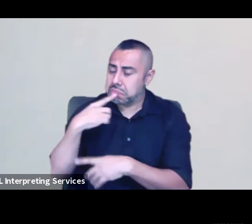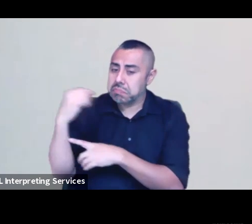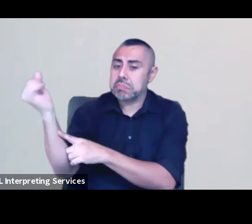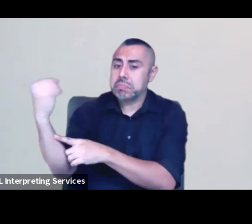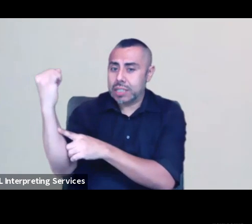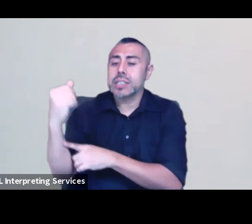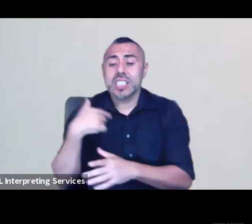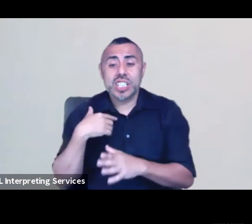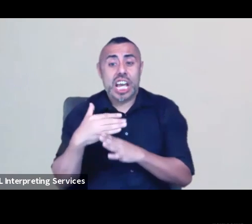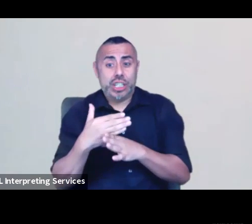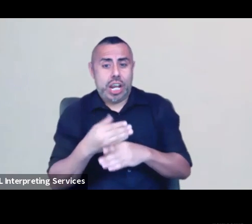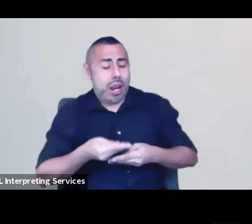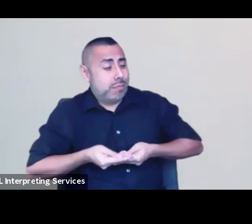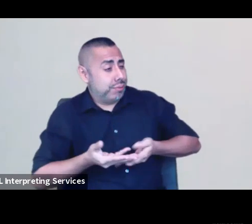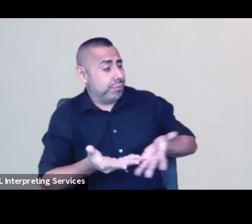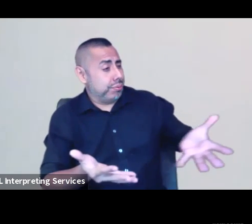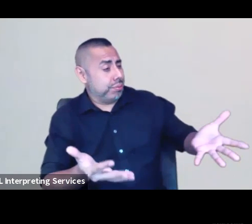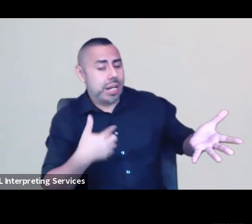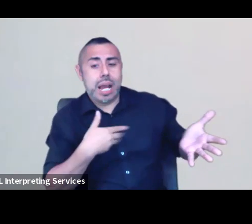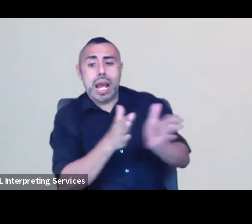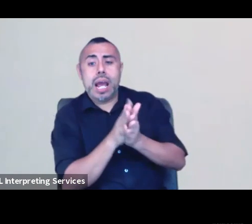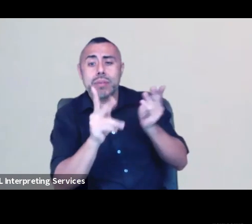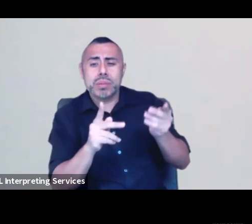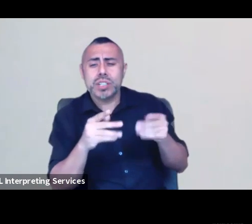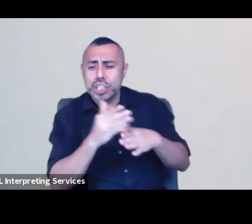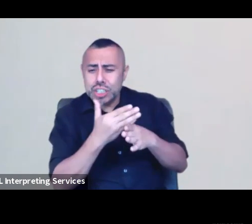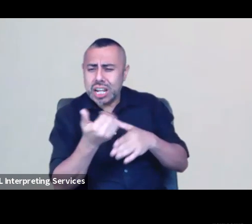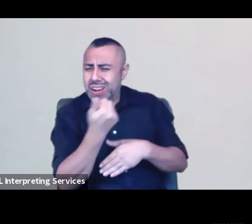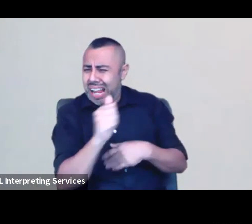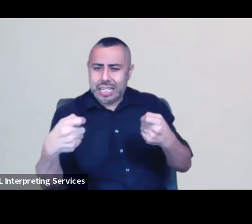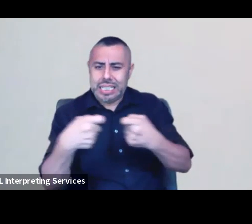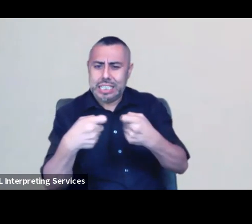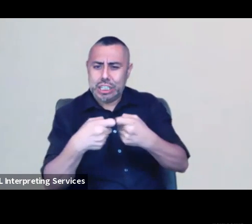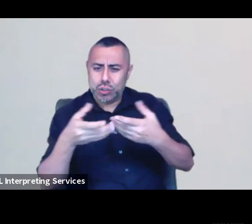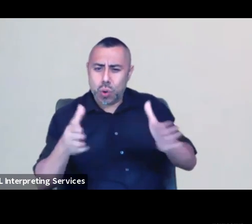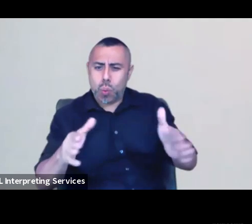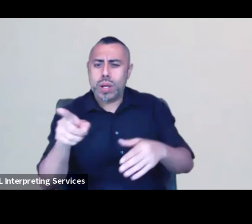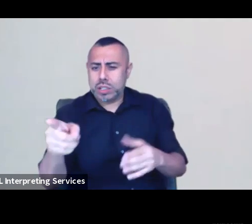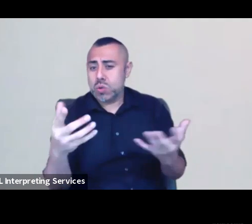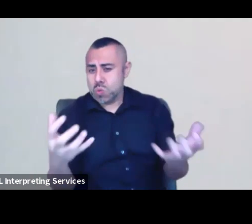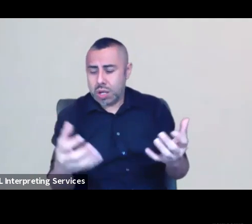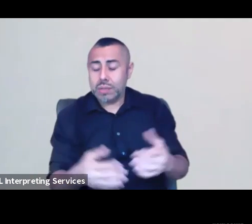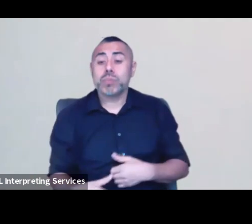in any digital format that you would like to. And one person took this digital play